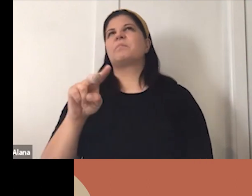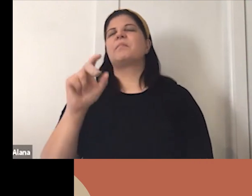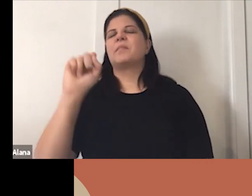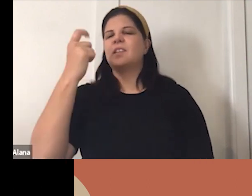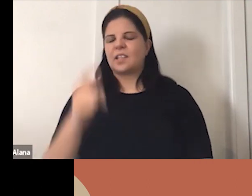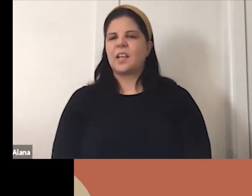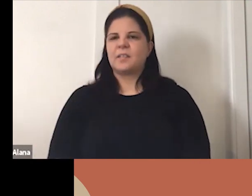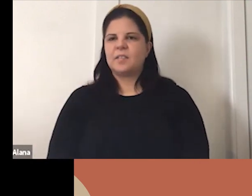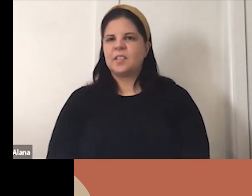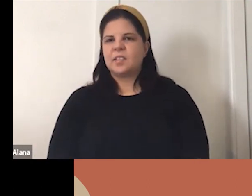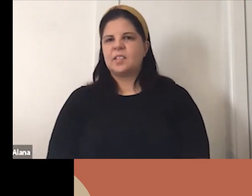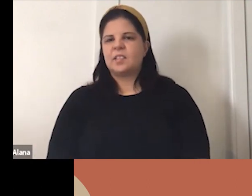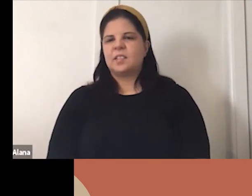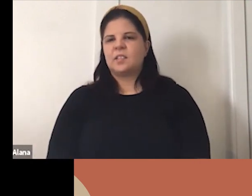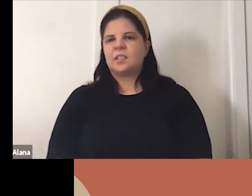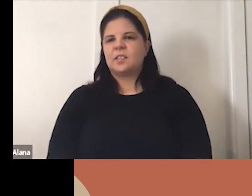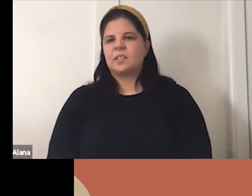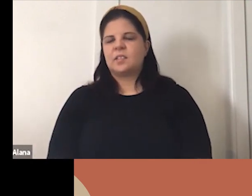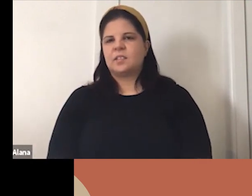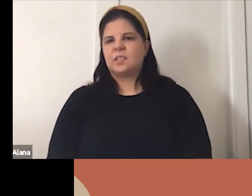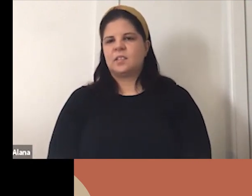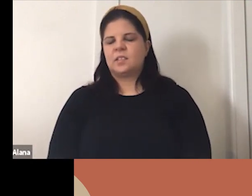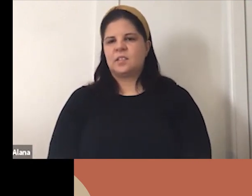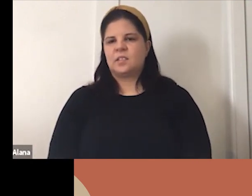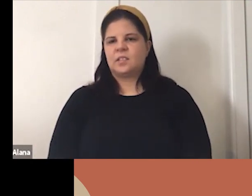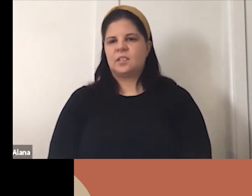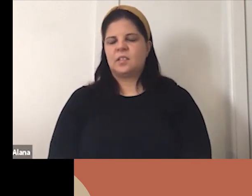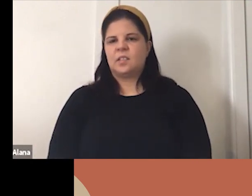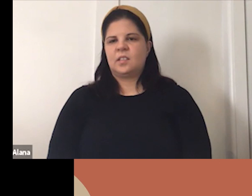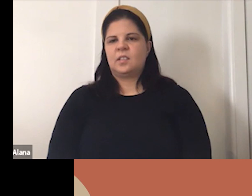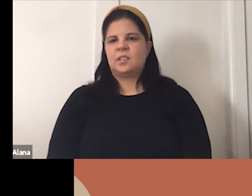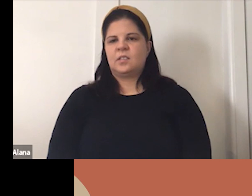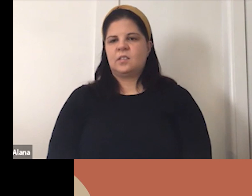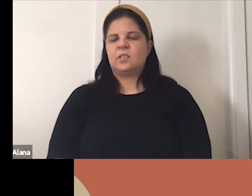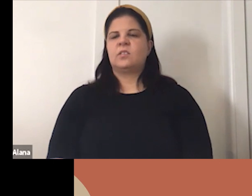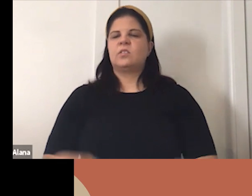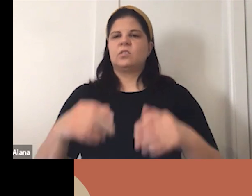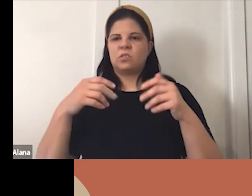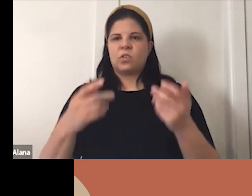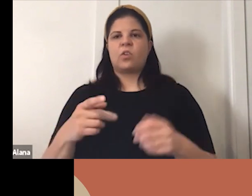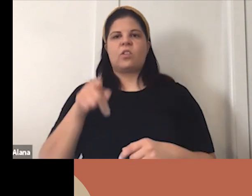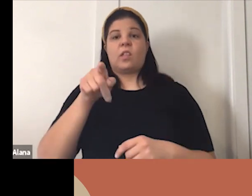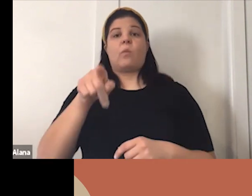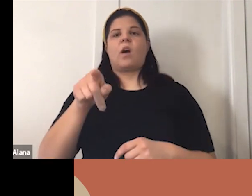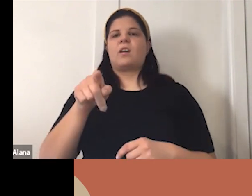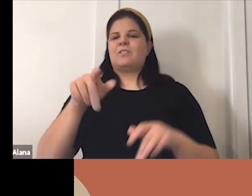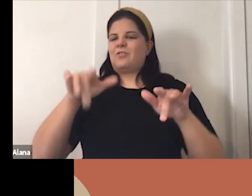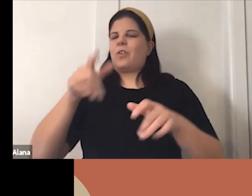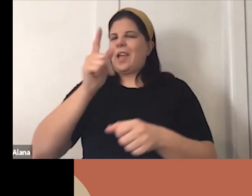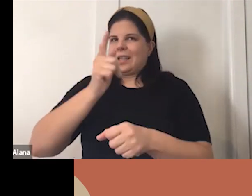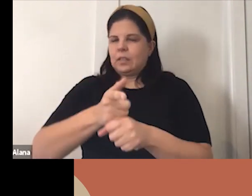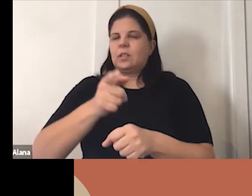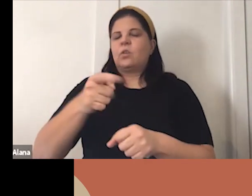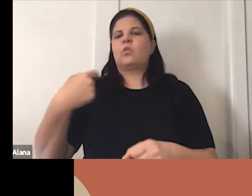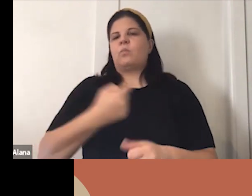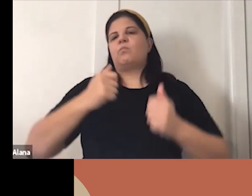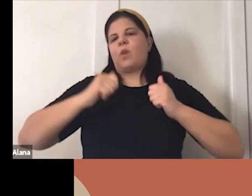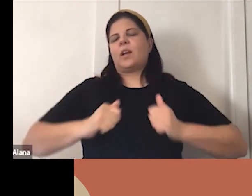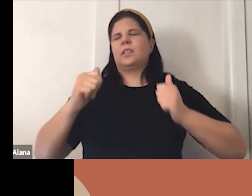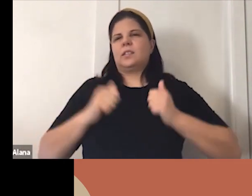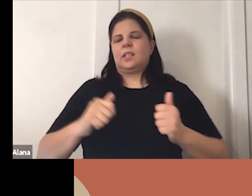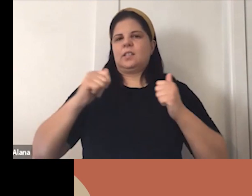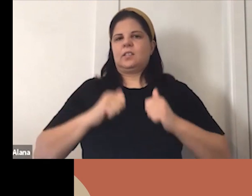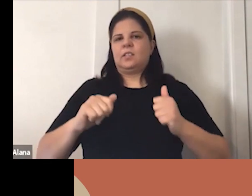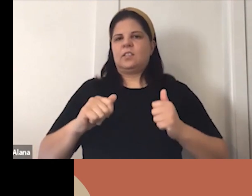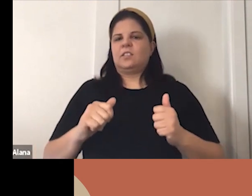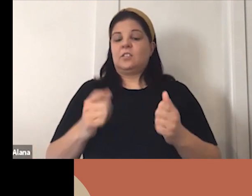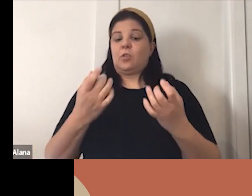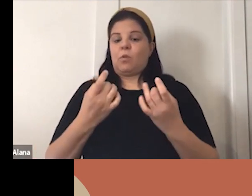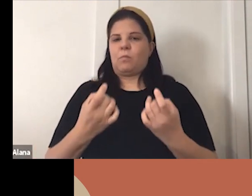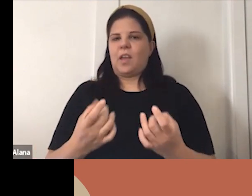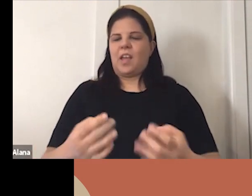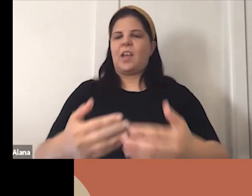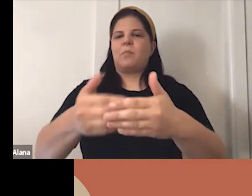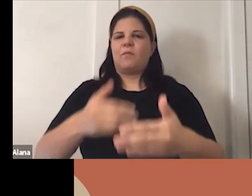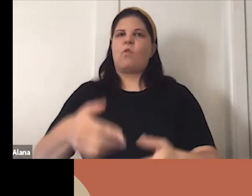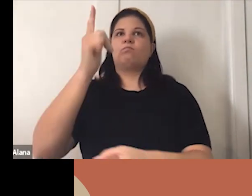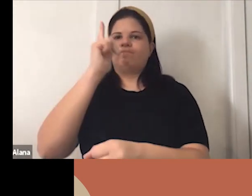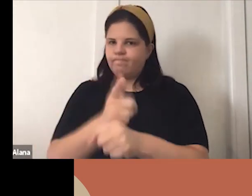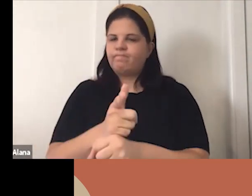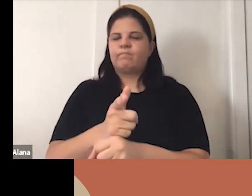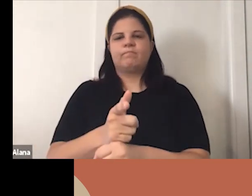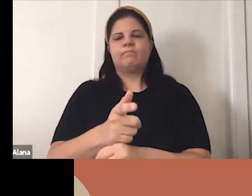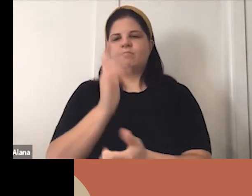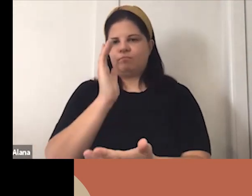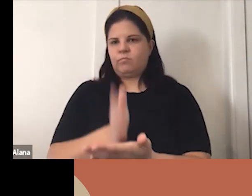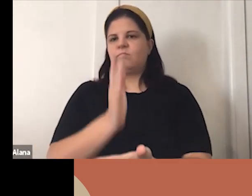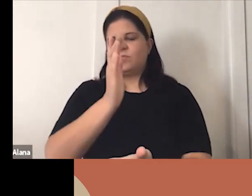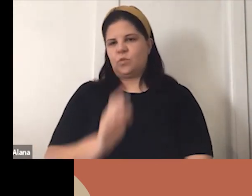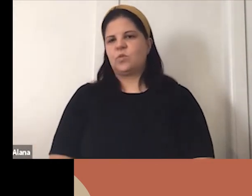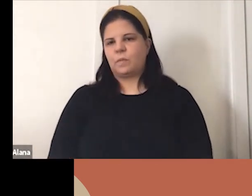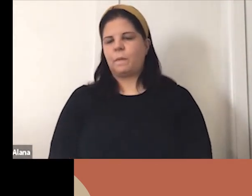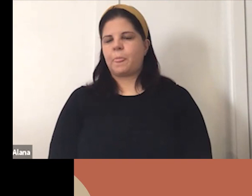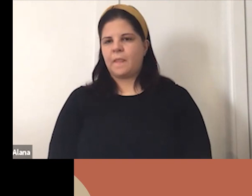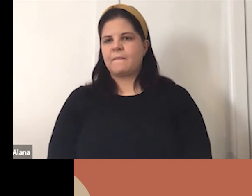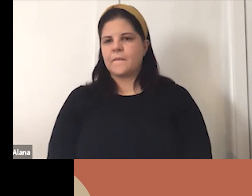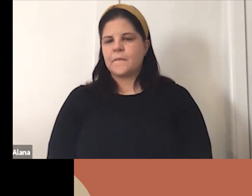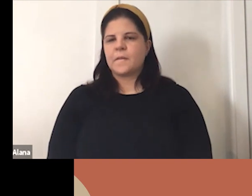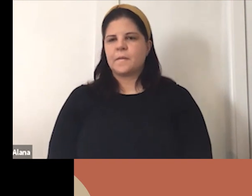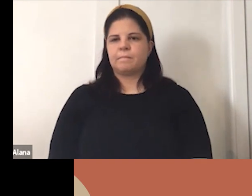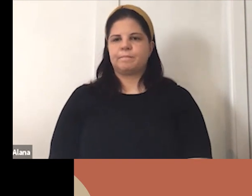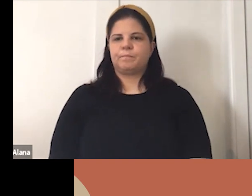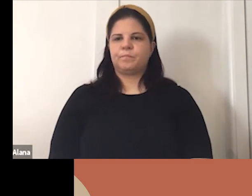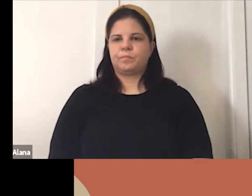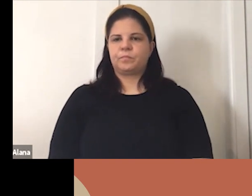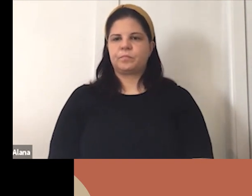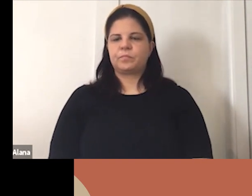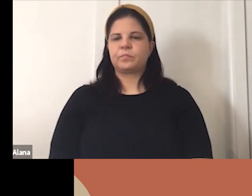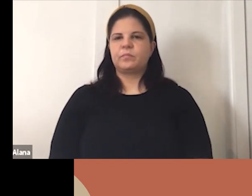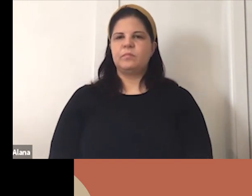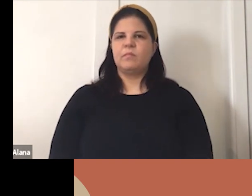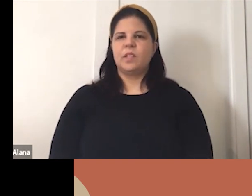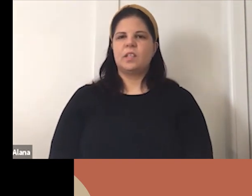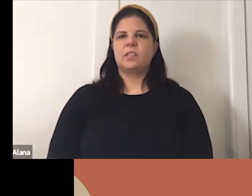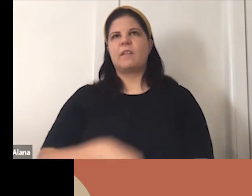And basically this is us rehearsing the process, building up prior to the final two shoots.